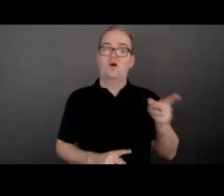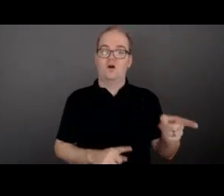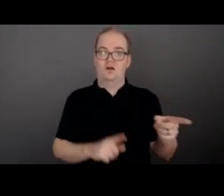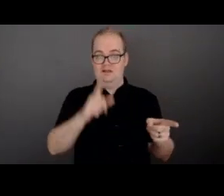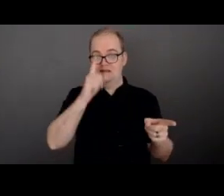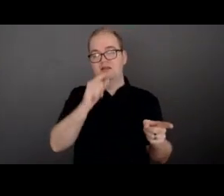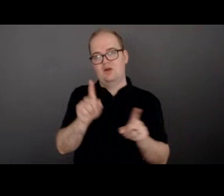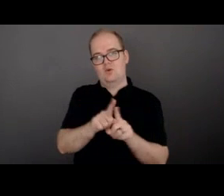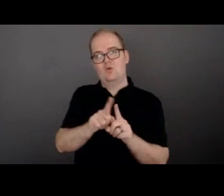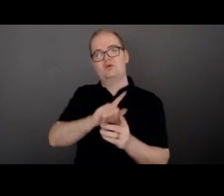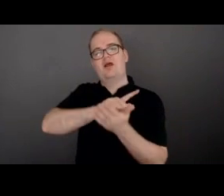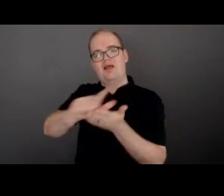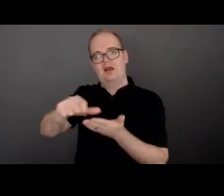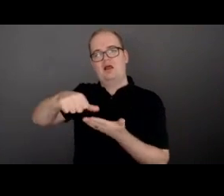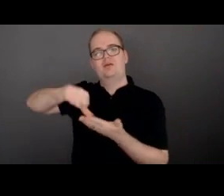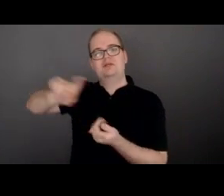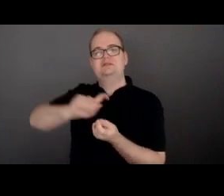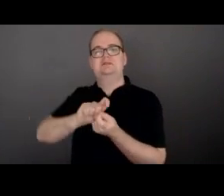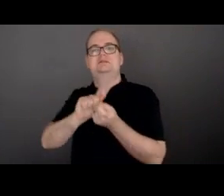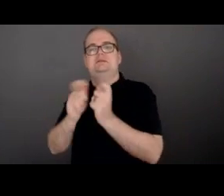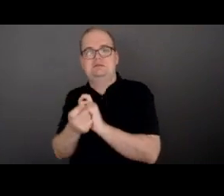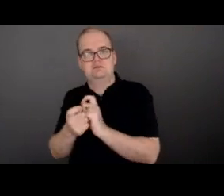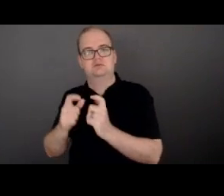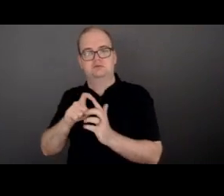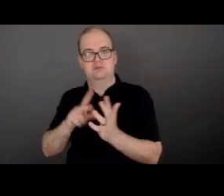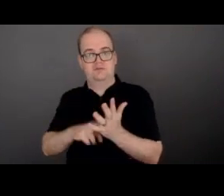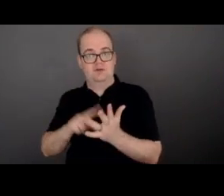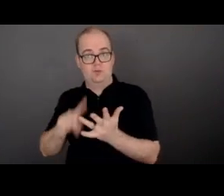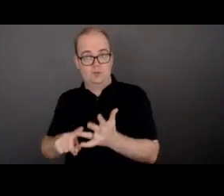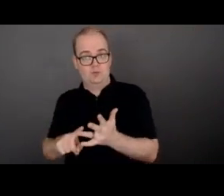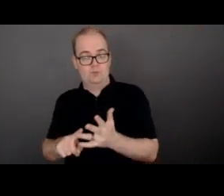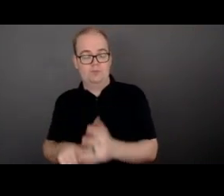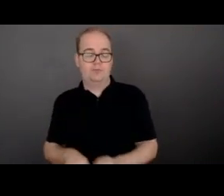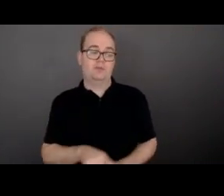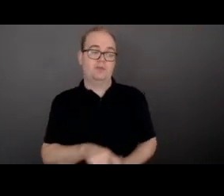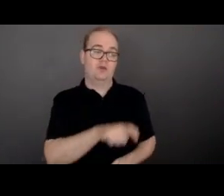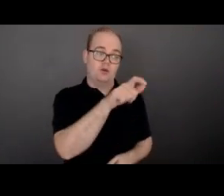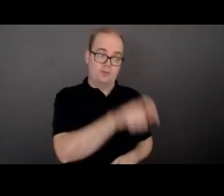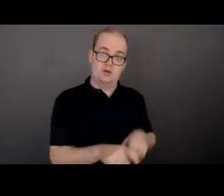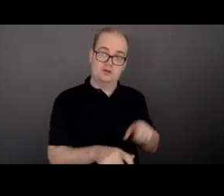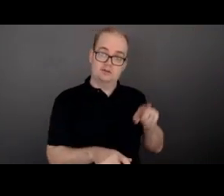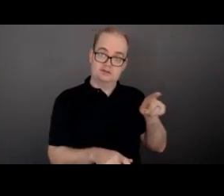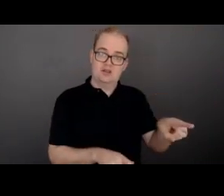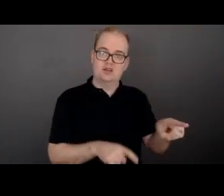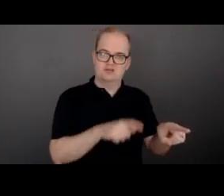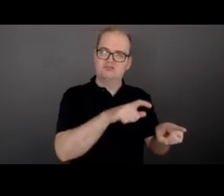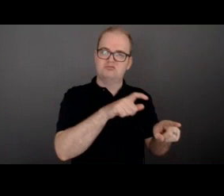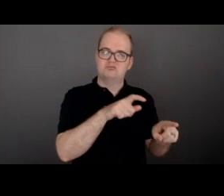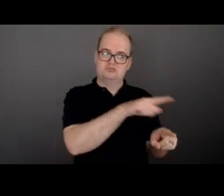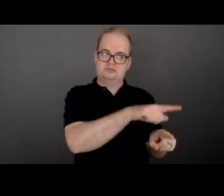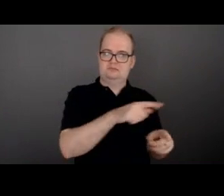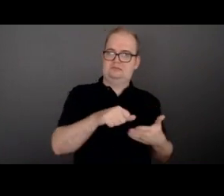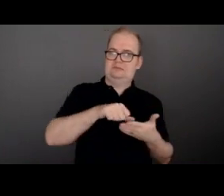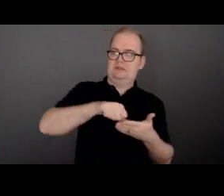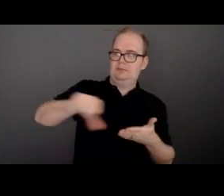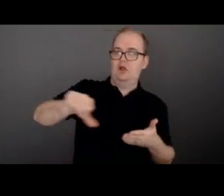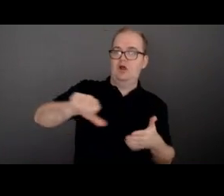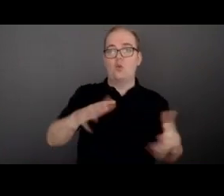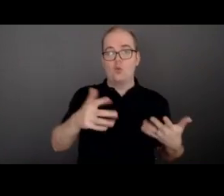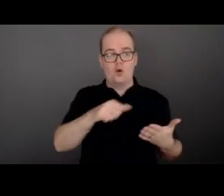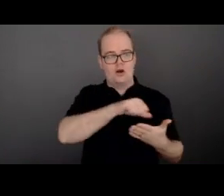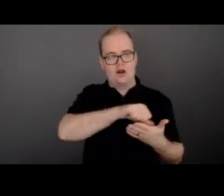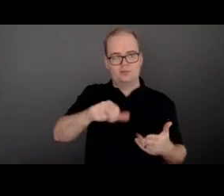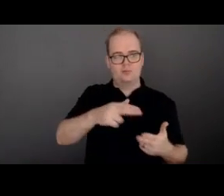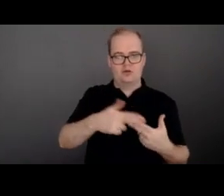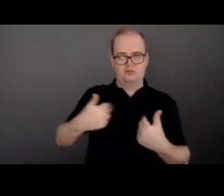So a person who is the applicant or the respondent can apply to vary a domestic violence order.